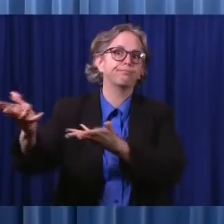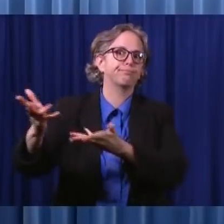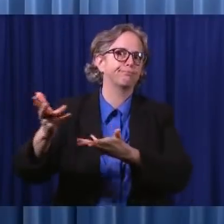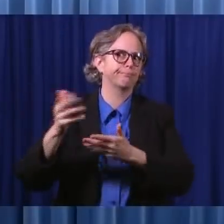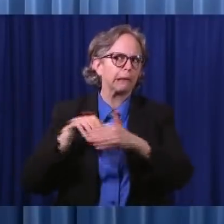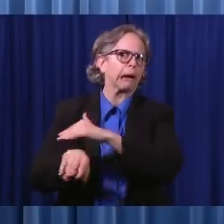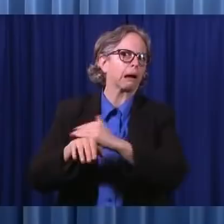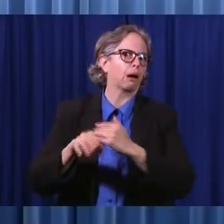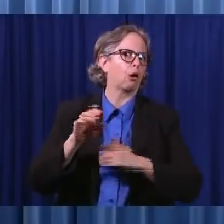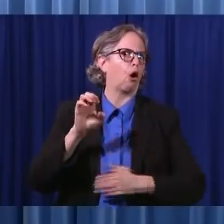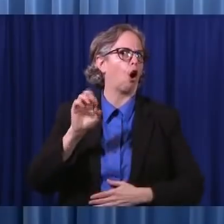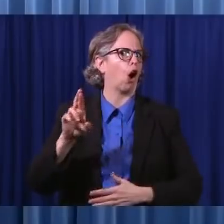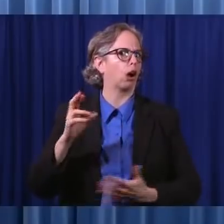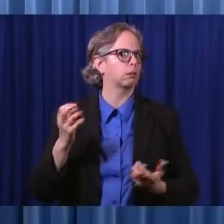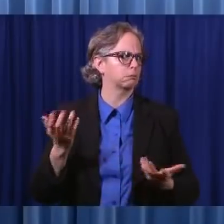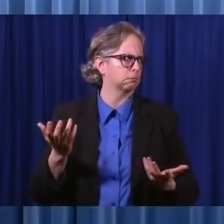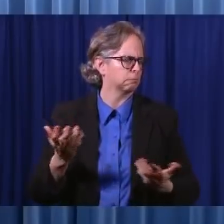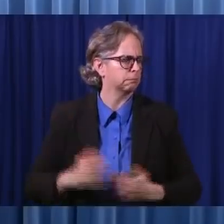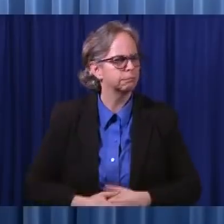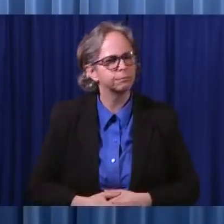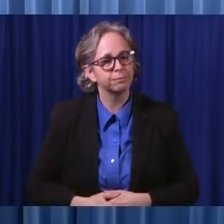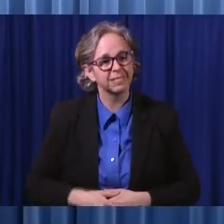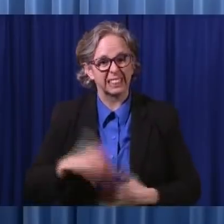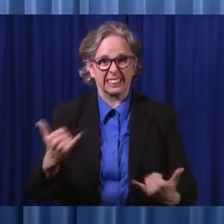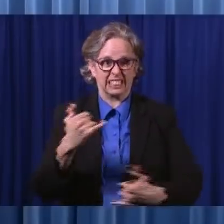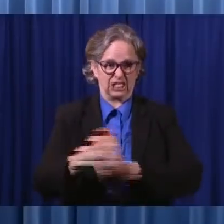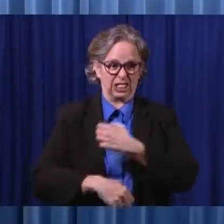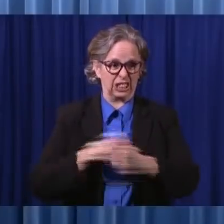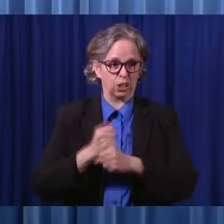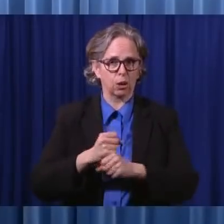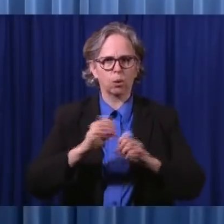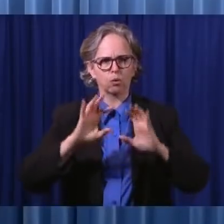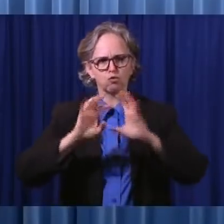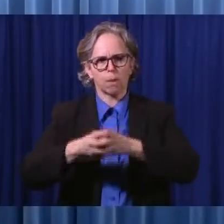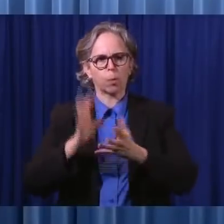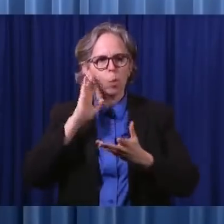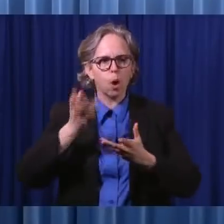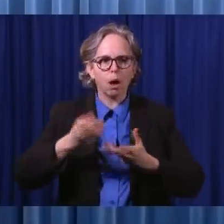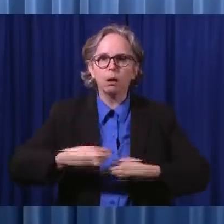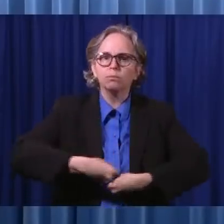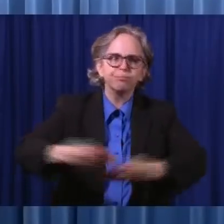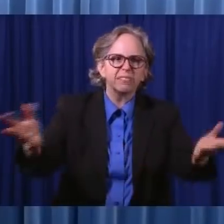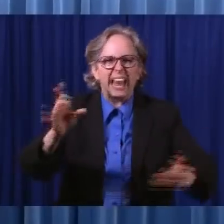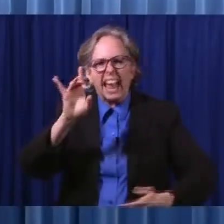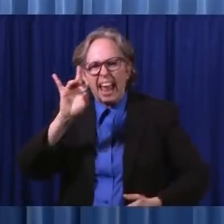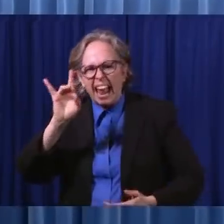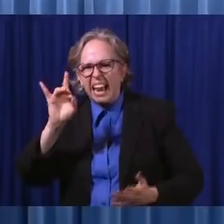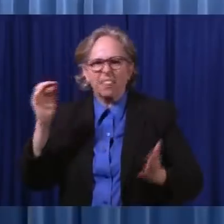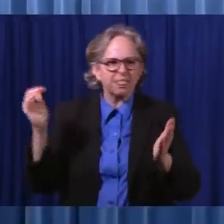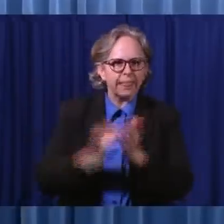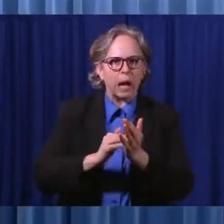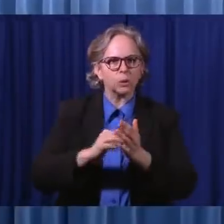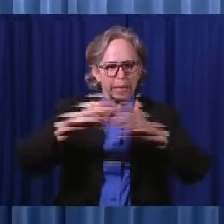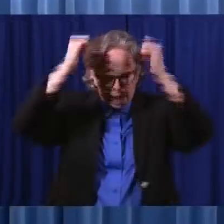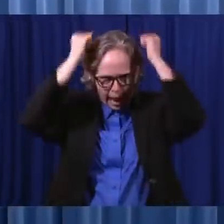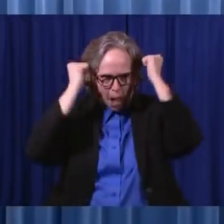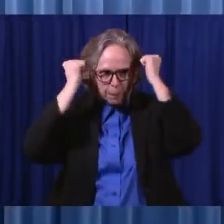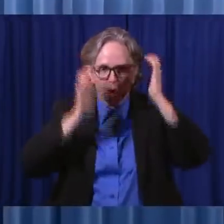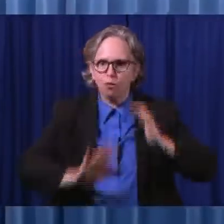IT CAN PREVENT A TRIP TO THE HOSPITAL.